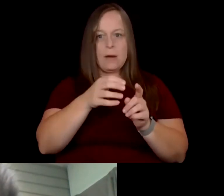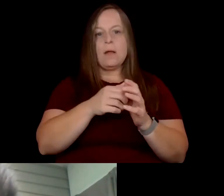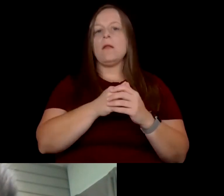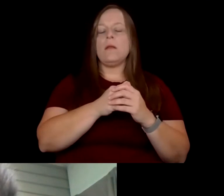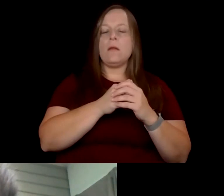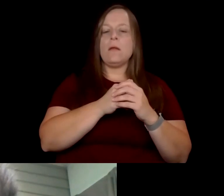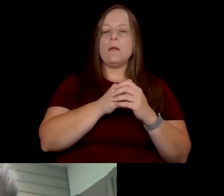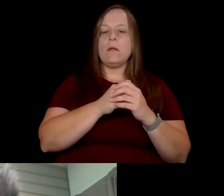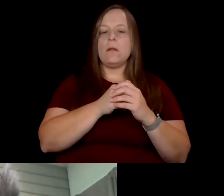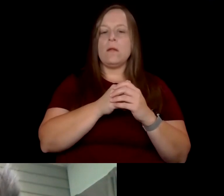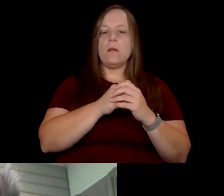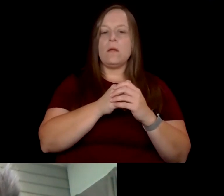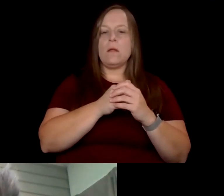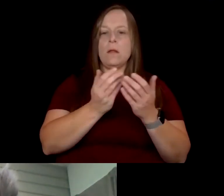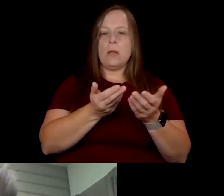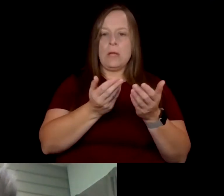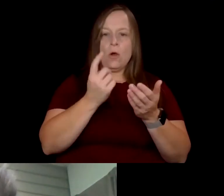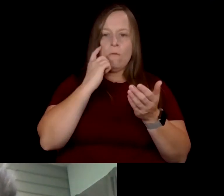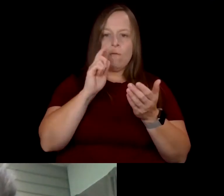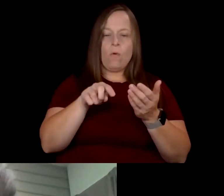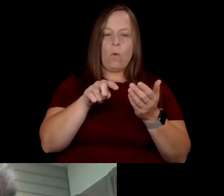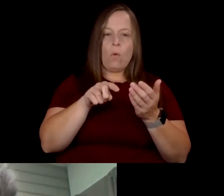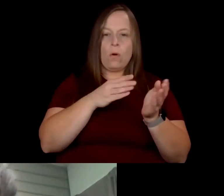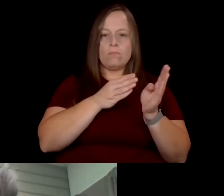it is geared for individuals